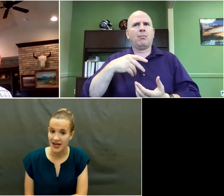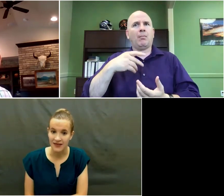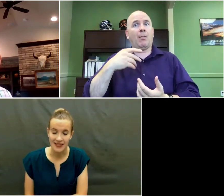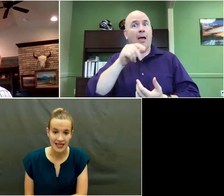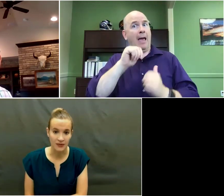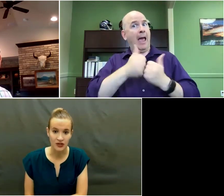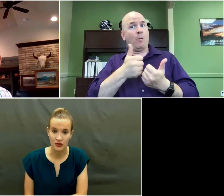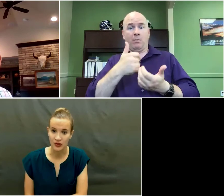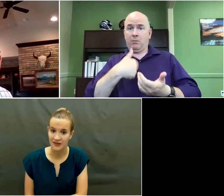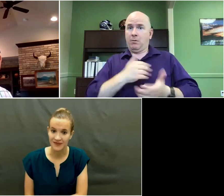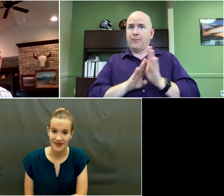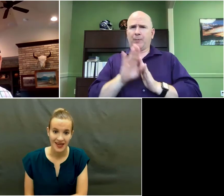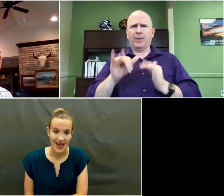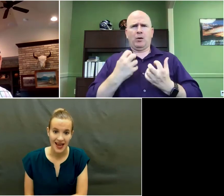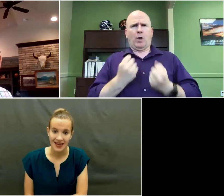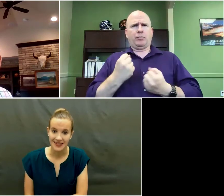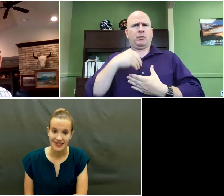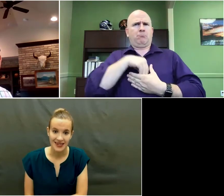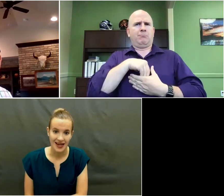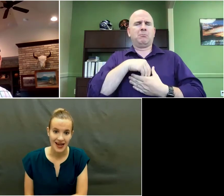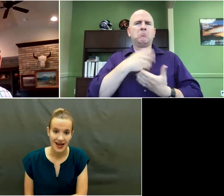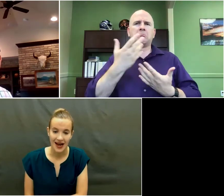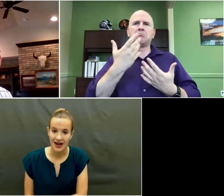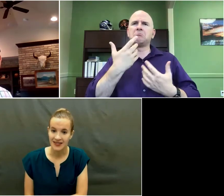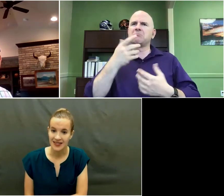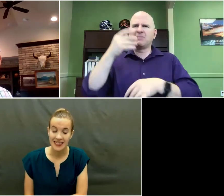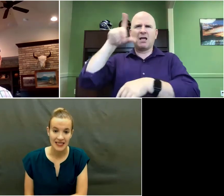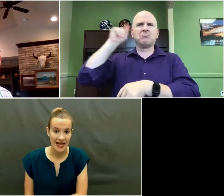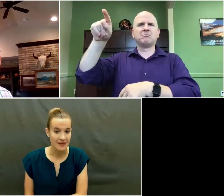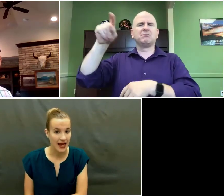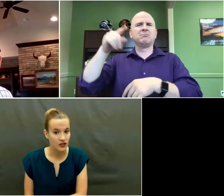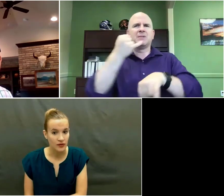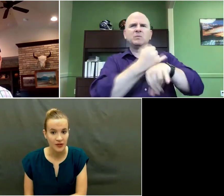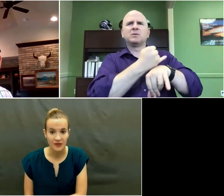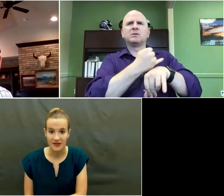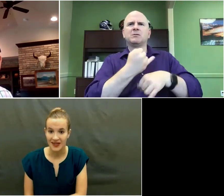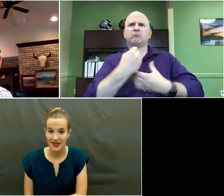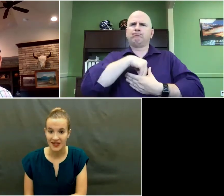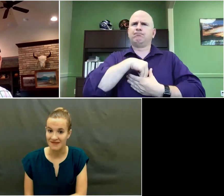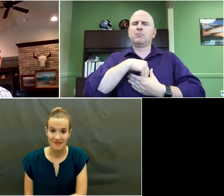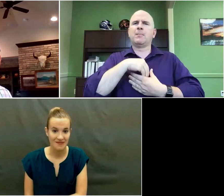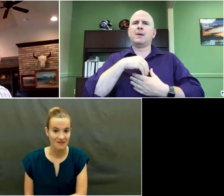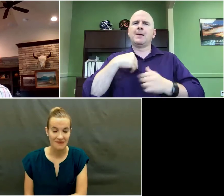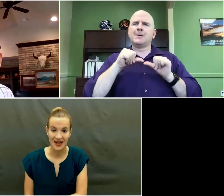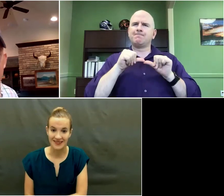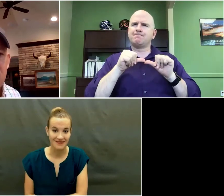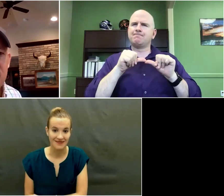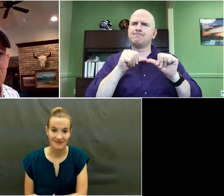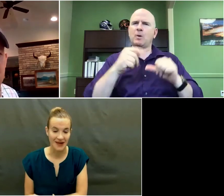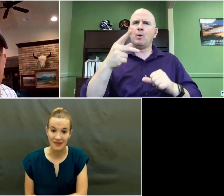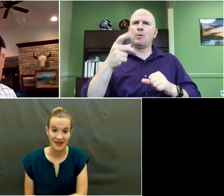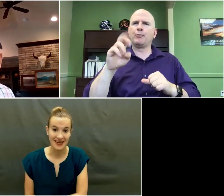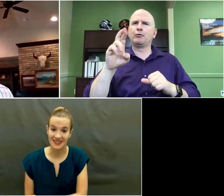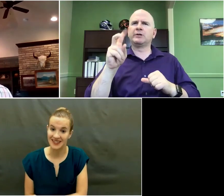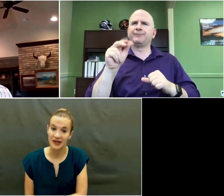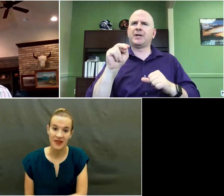have a sign language interpreter. And honestly, it's I attribute my, my ability to stick with it